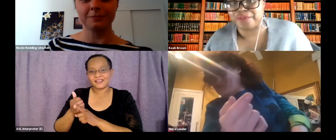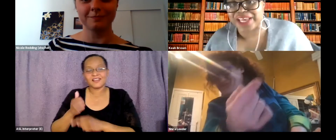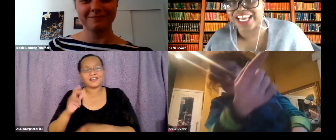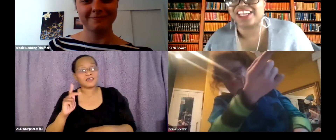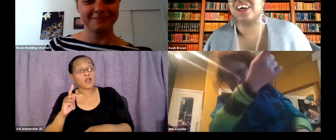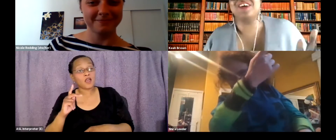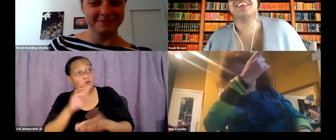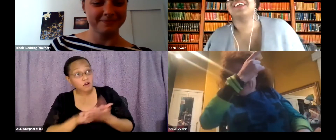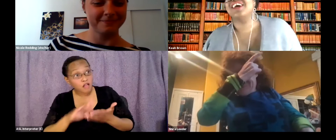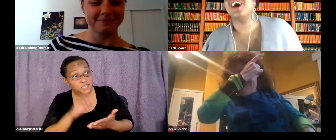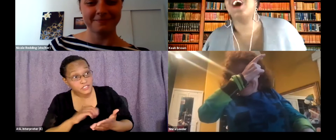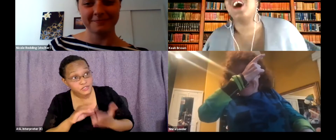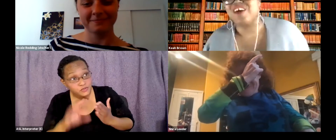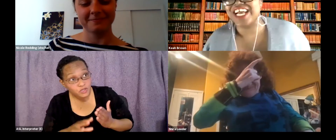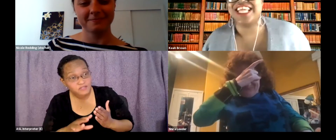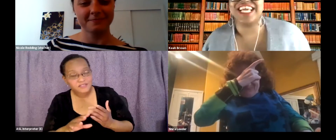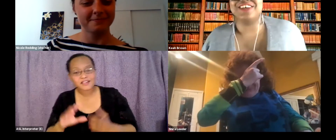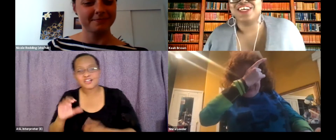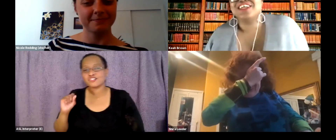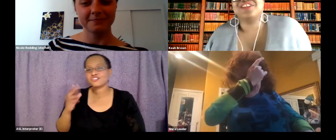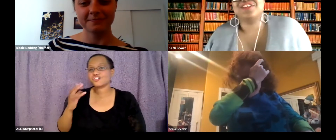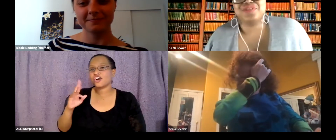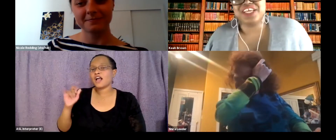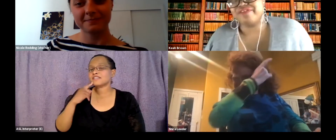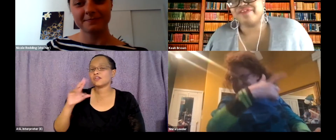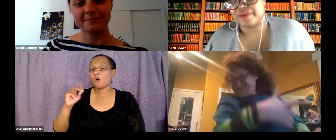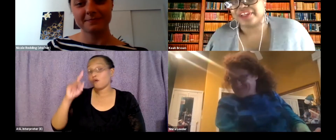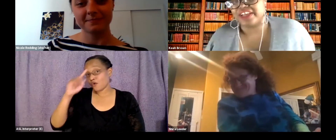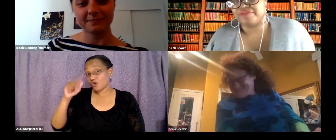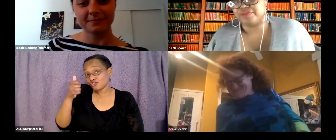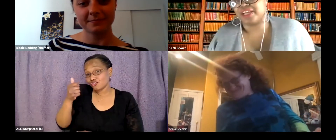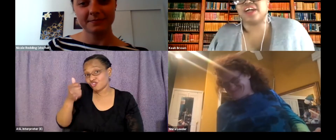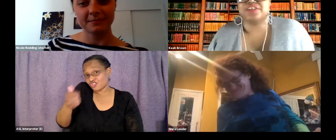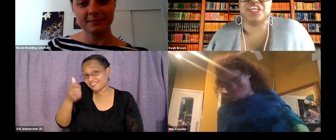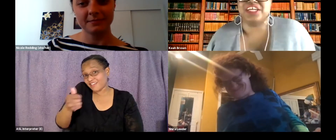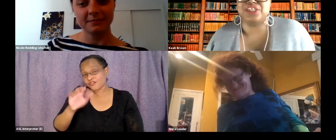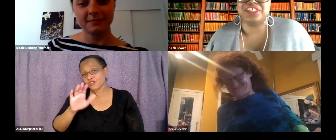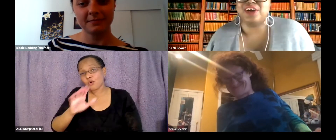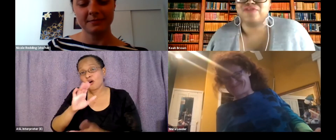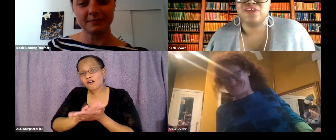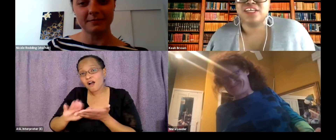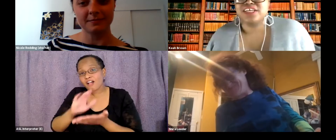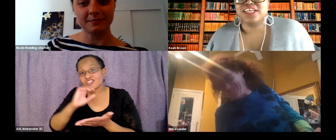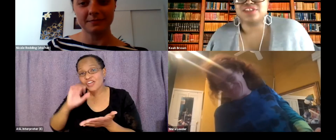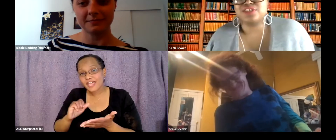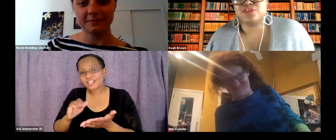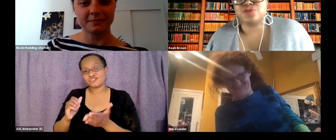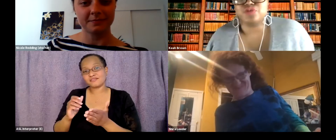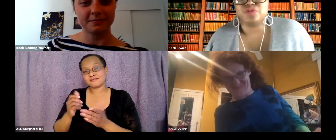Keah Brown: Okay, thank you, so the advice I would give to my college age self is to